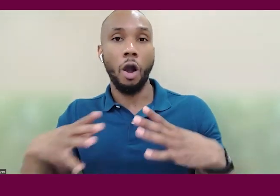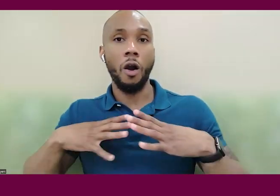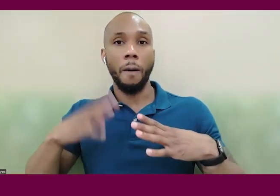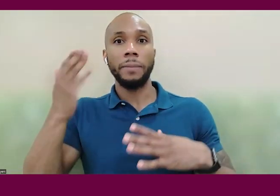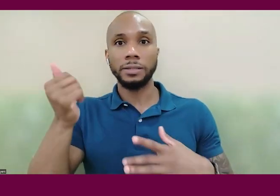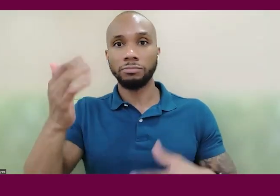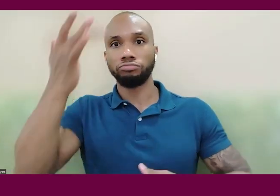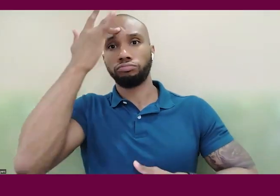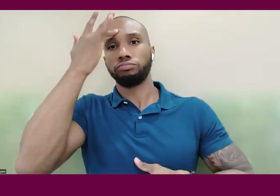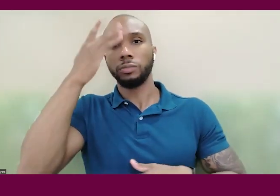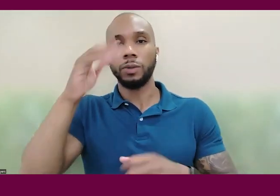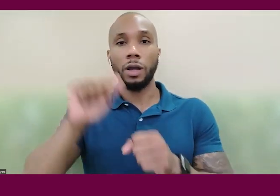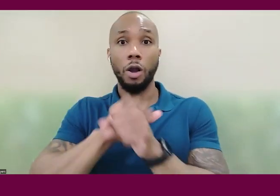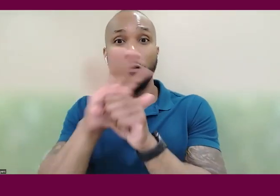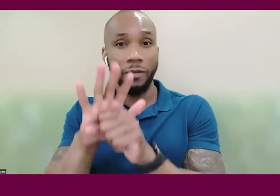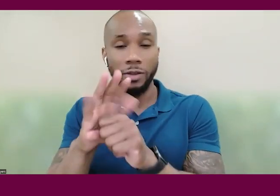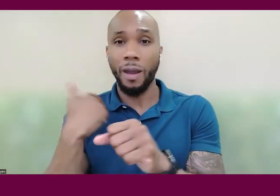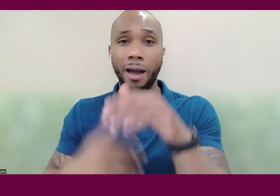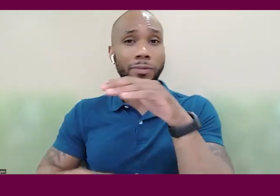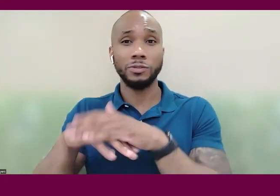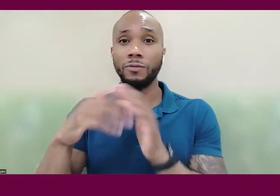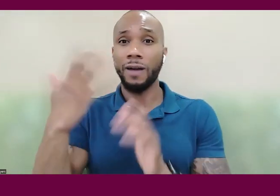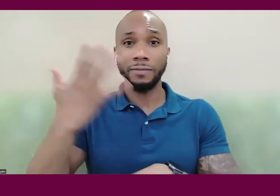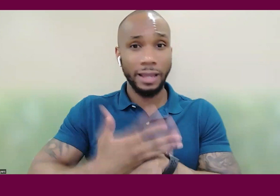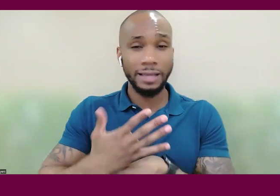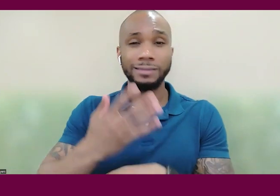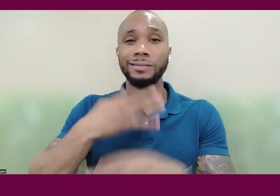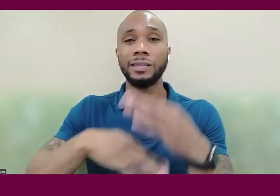You could only take off for about five days as opposed to having two weeks.